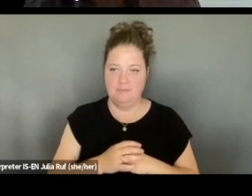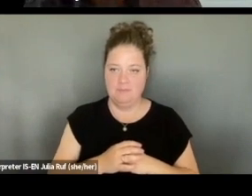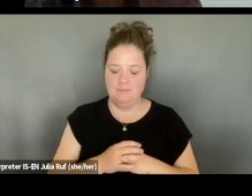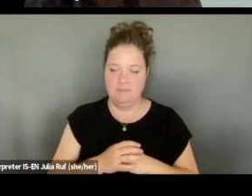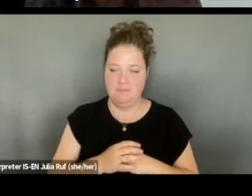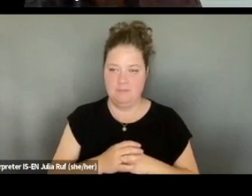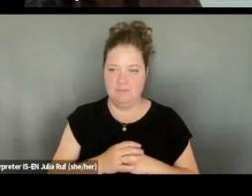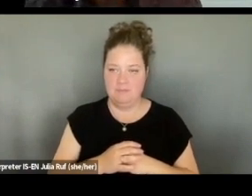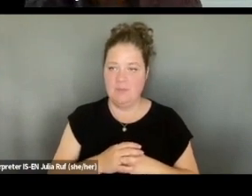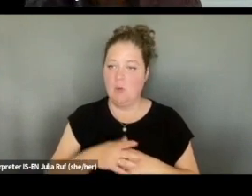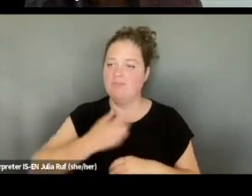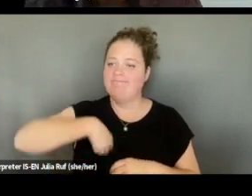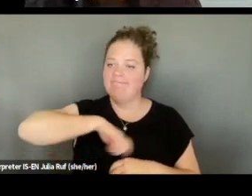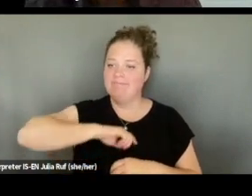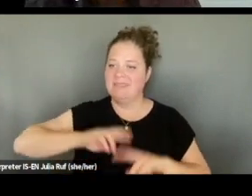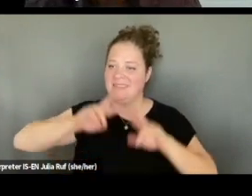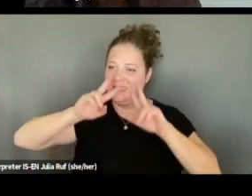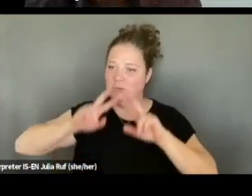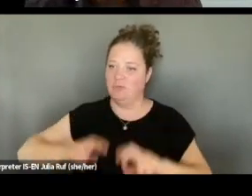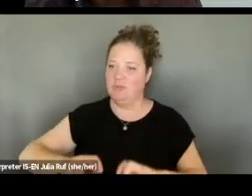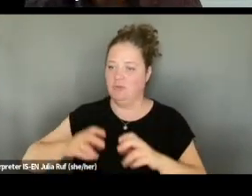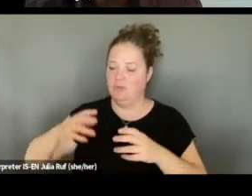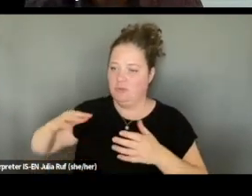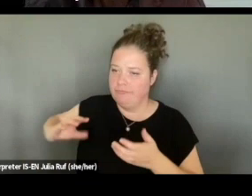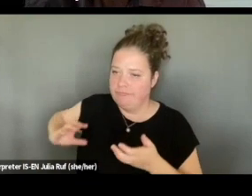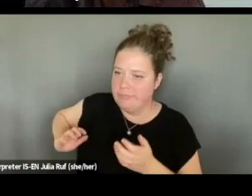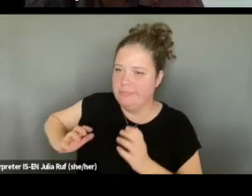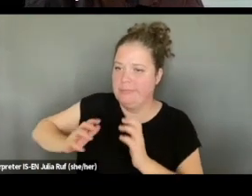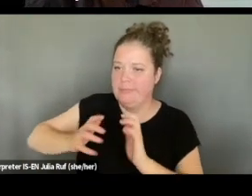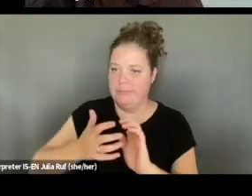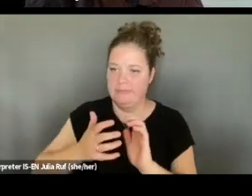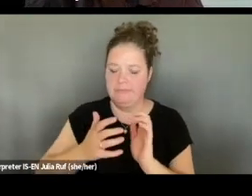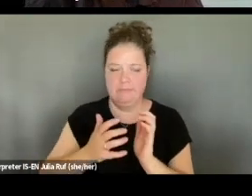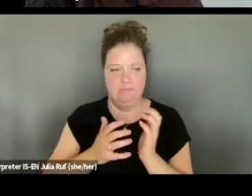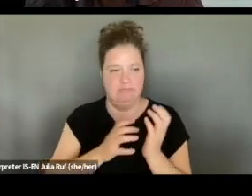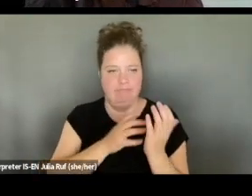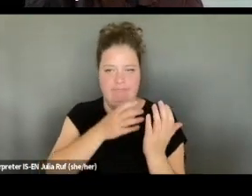And then, the results here are considered and used in the curriculum